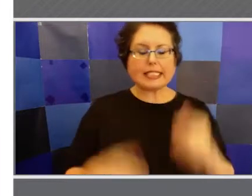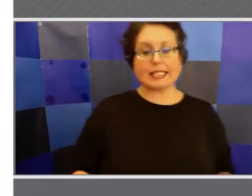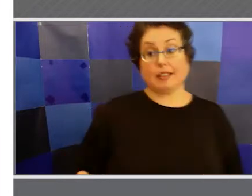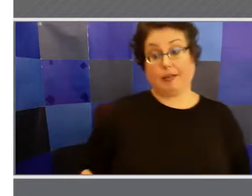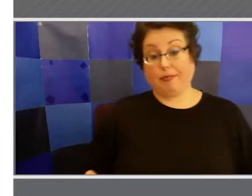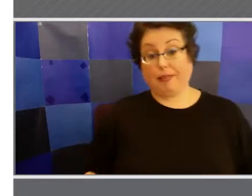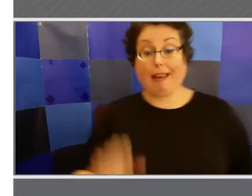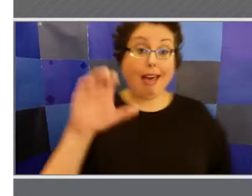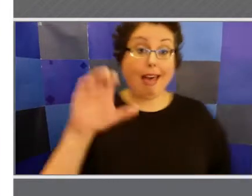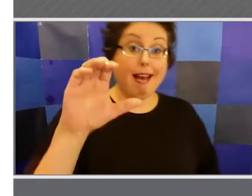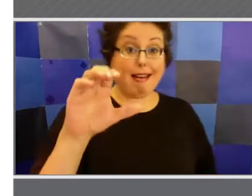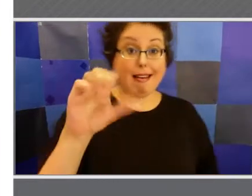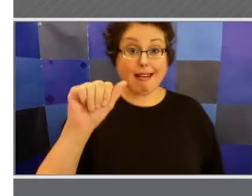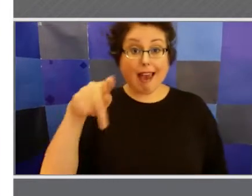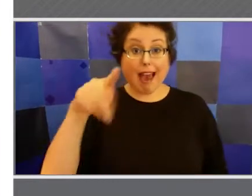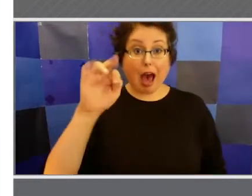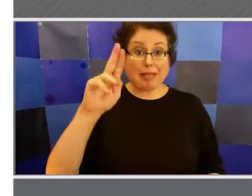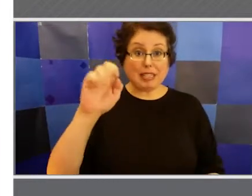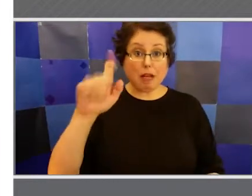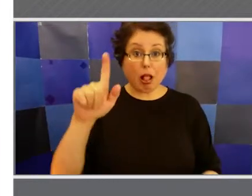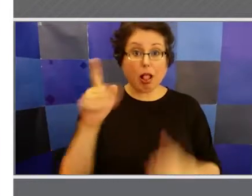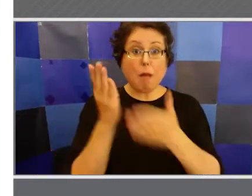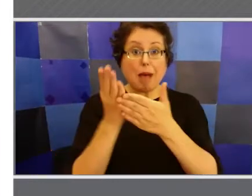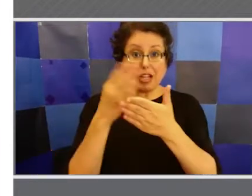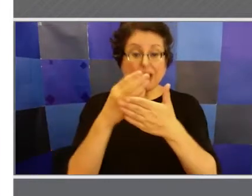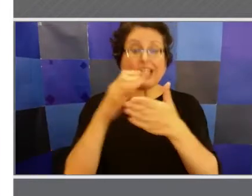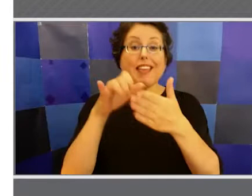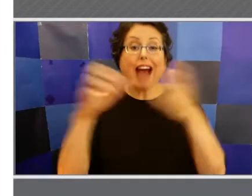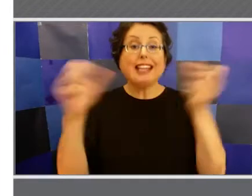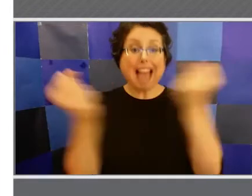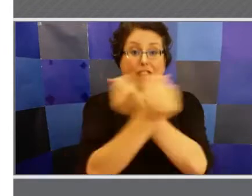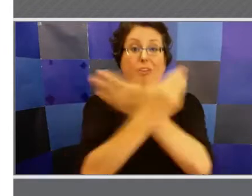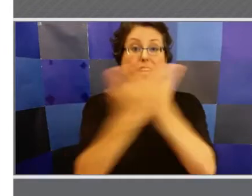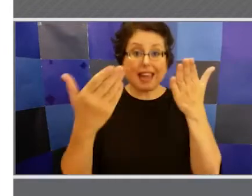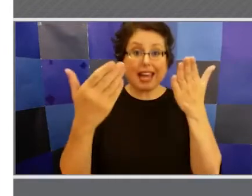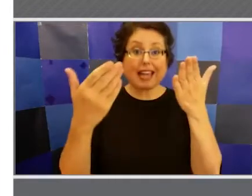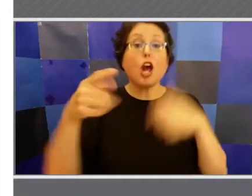on the other hand, is, is everything that the public interacts with, it is the built